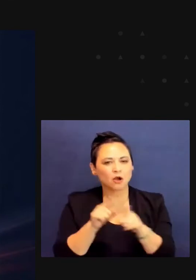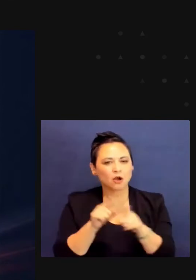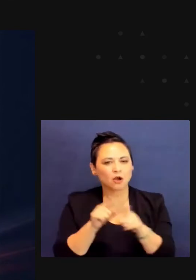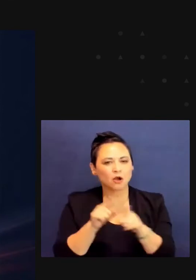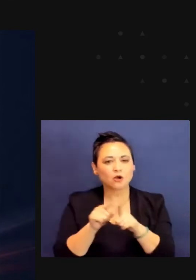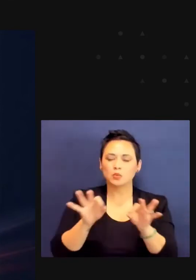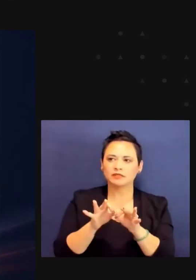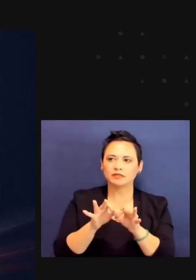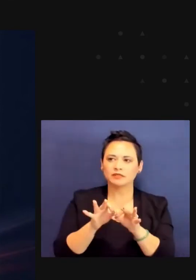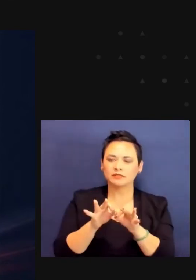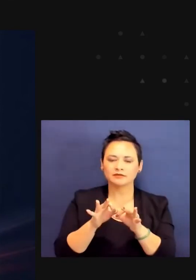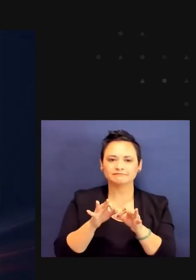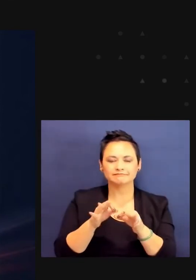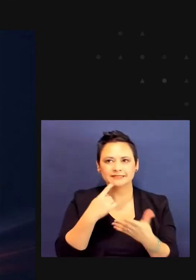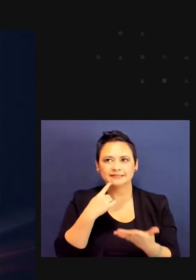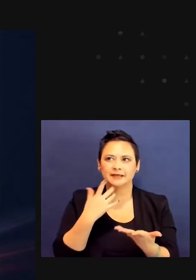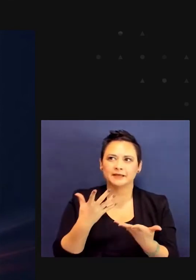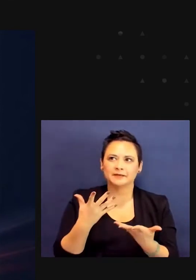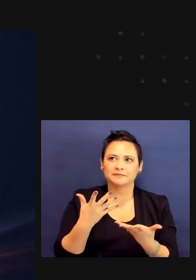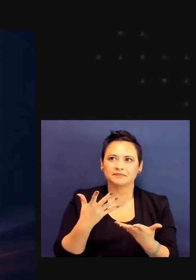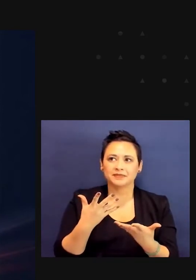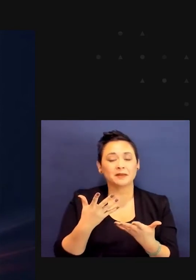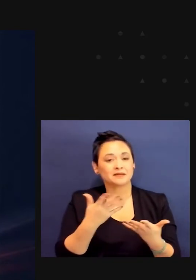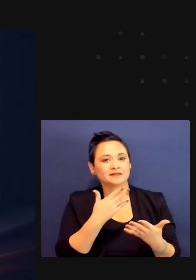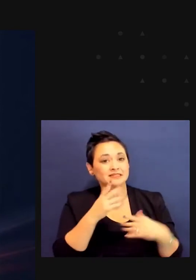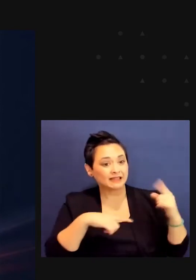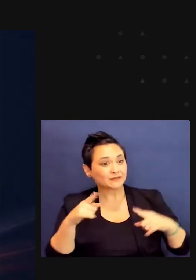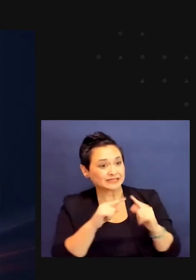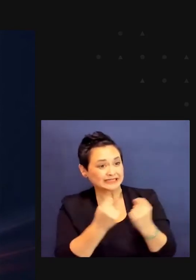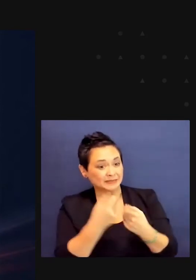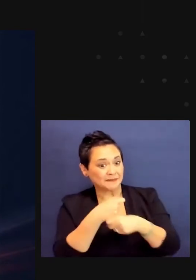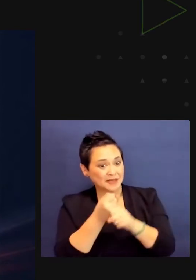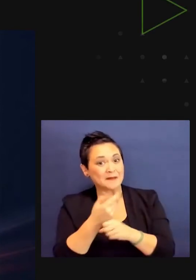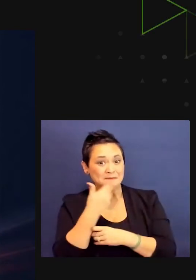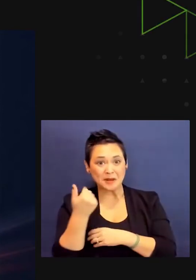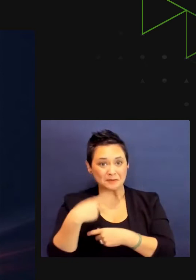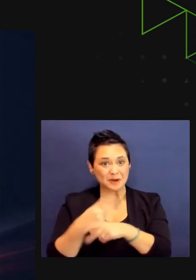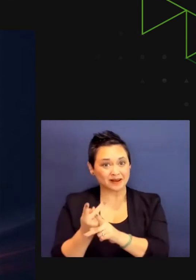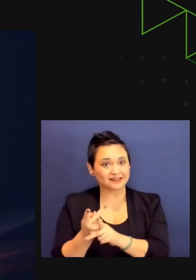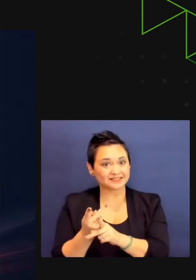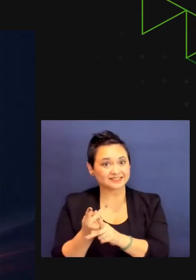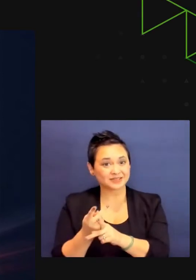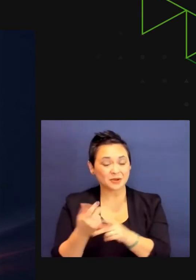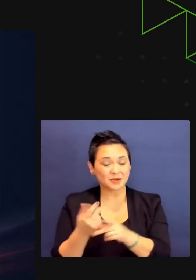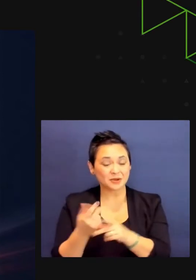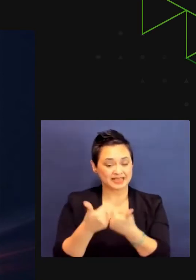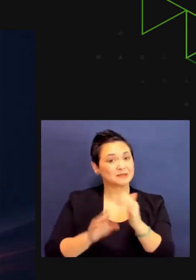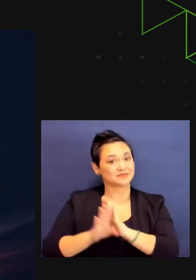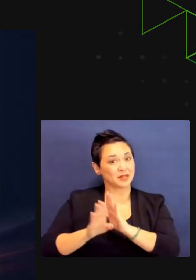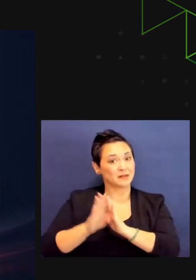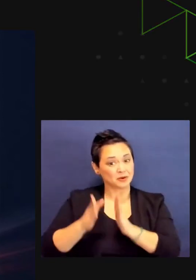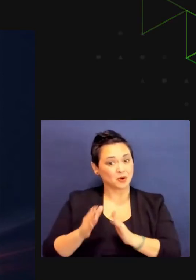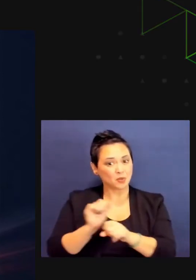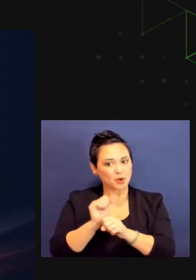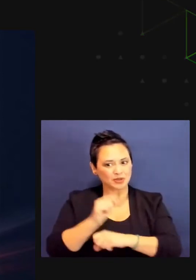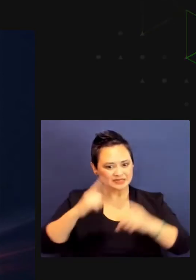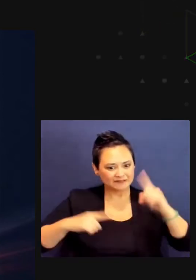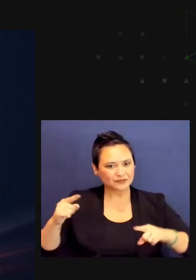It's important that game developers work with their diverse communities within them to ensure the cultures and identities they hope to represent